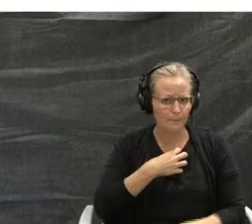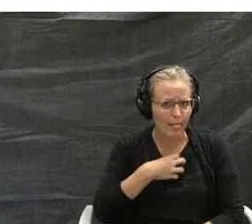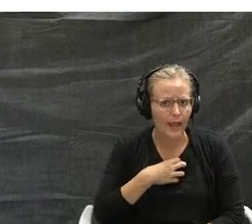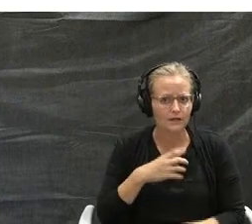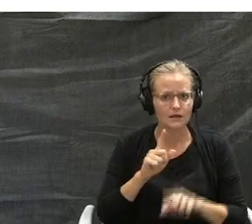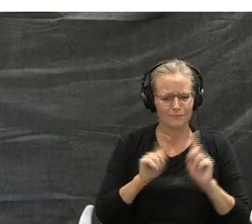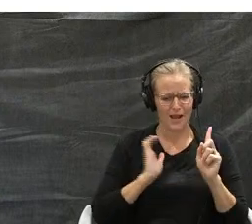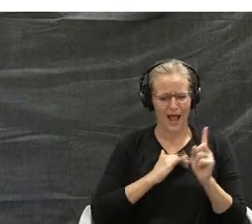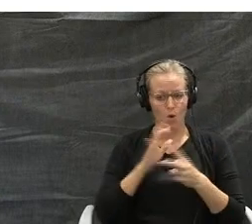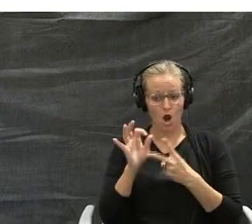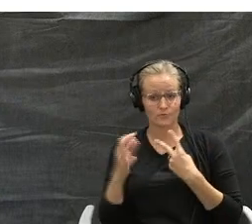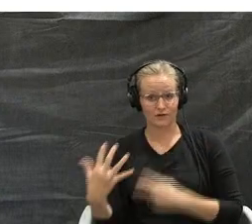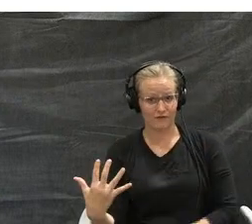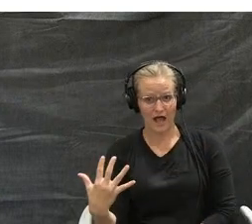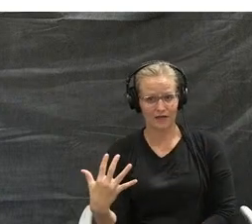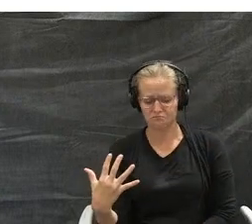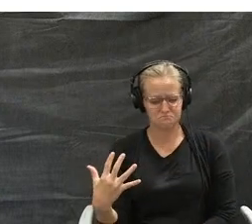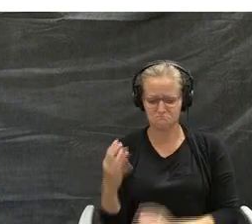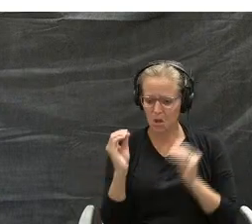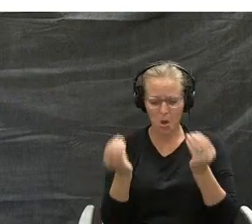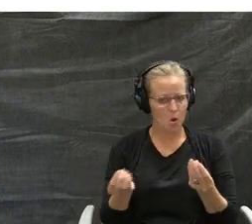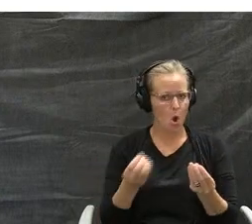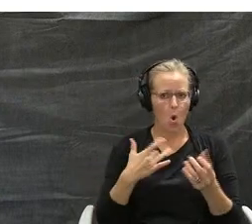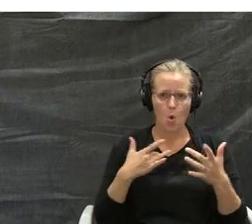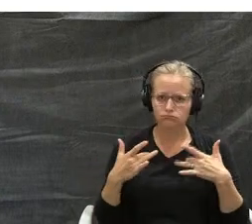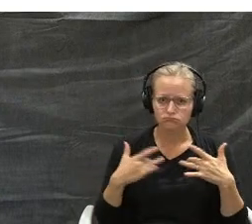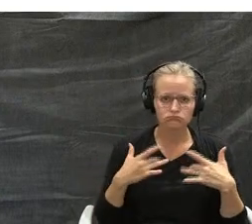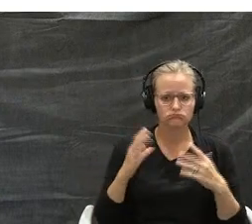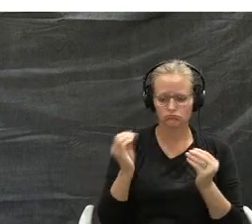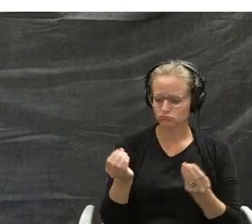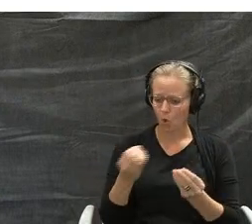measures we have in place and the quality of what we are providing.